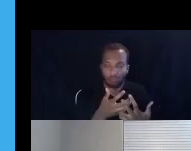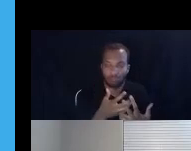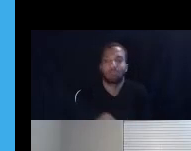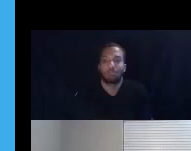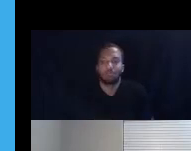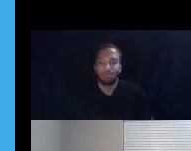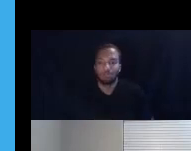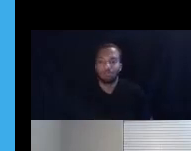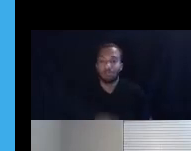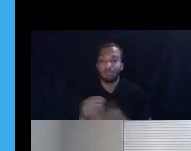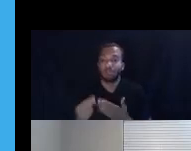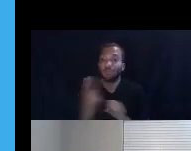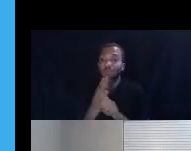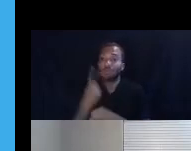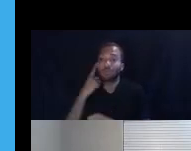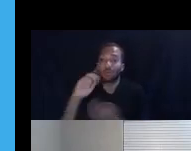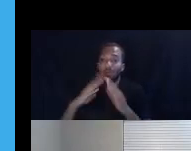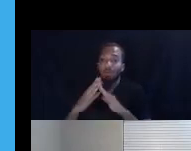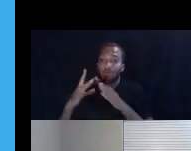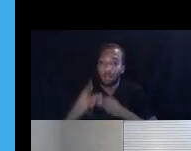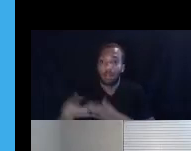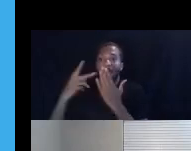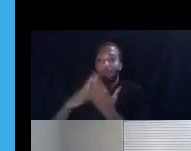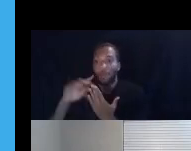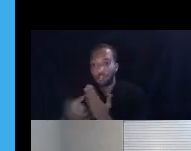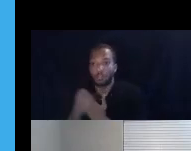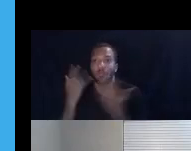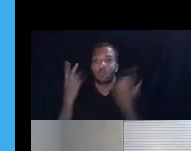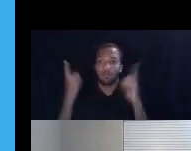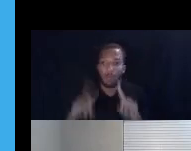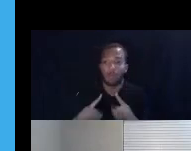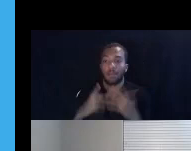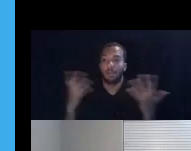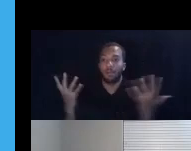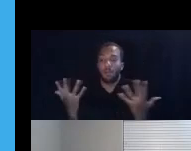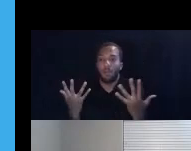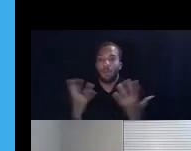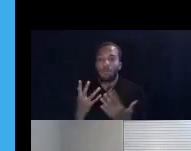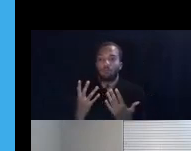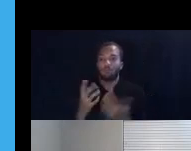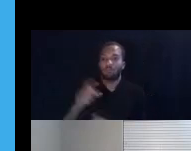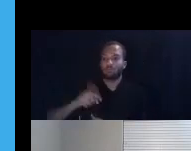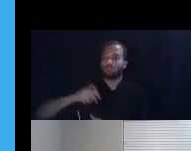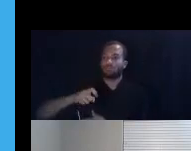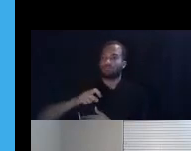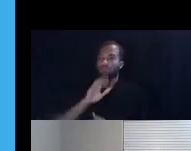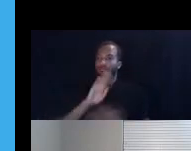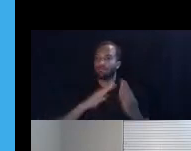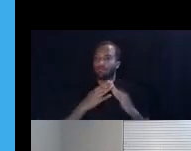and work that is happening in the community that is in line with those committee goals and objectives. So that is one kind of avenue